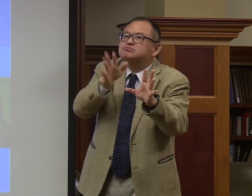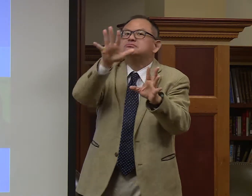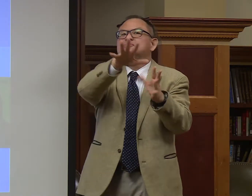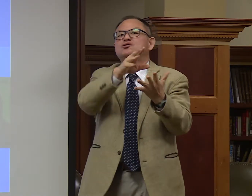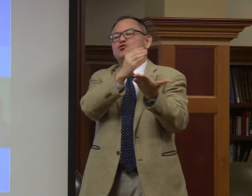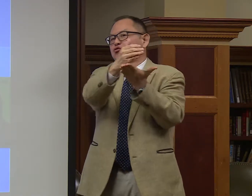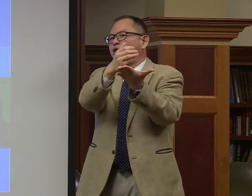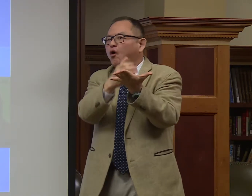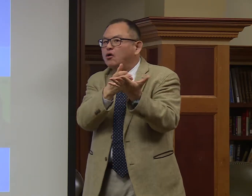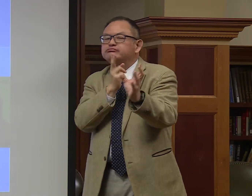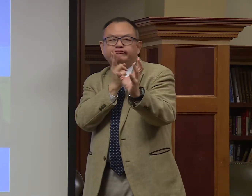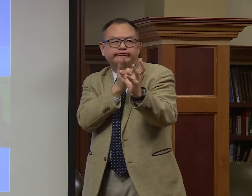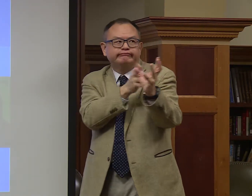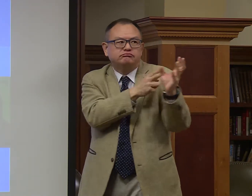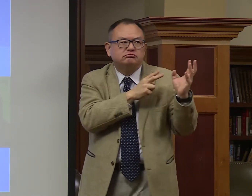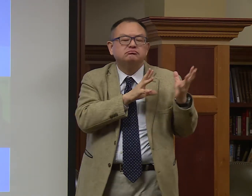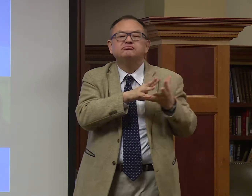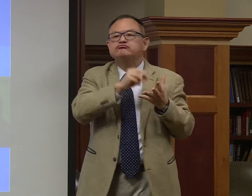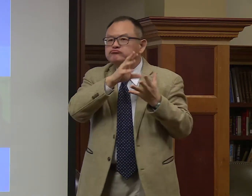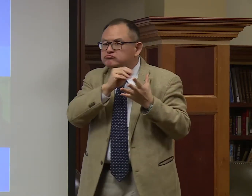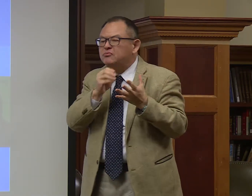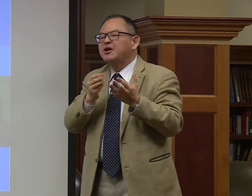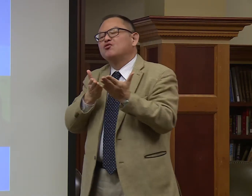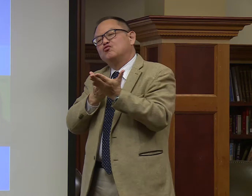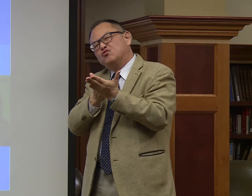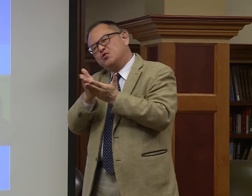but they did add sign language.